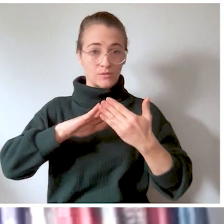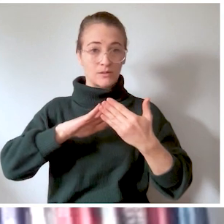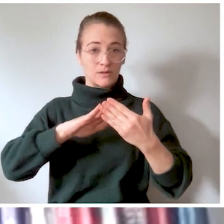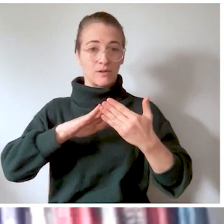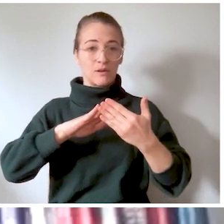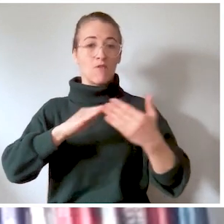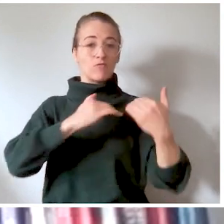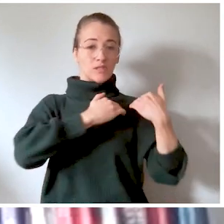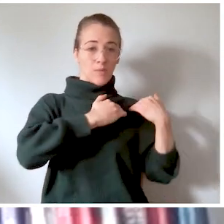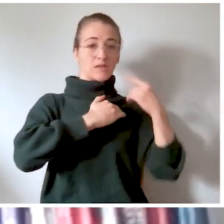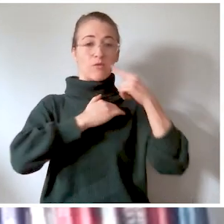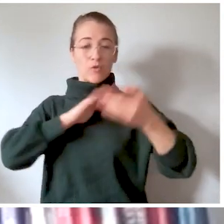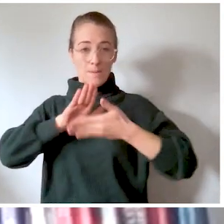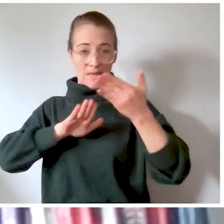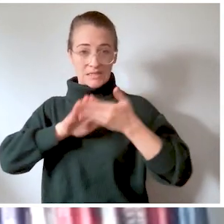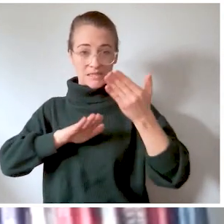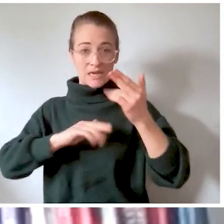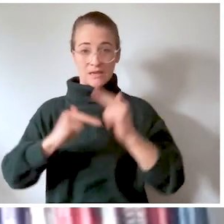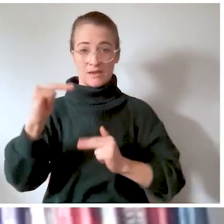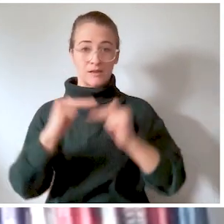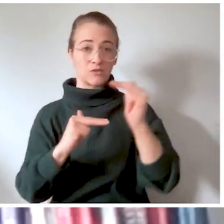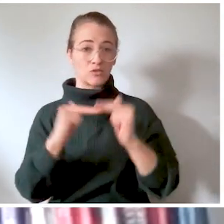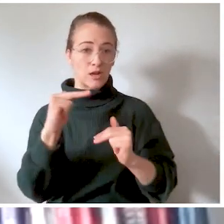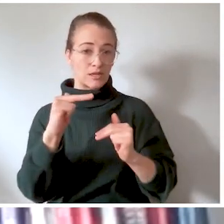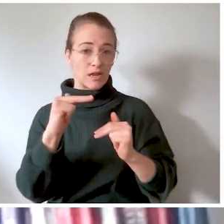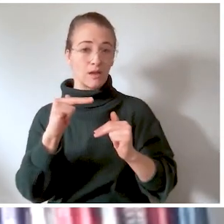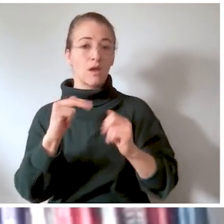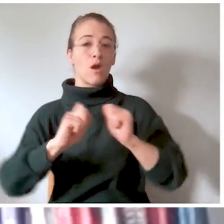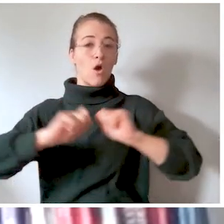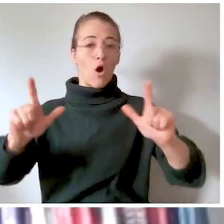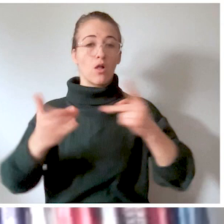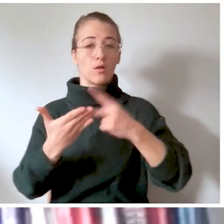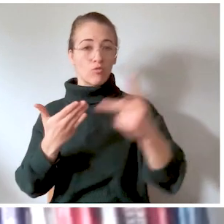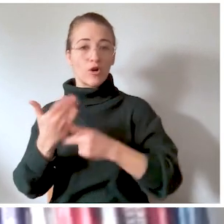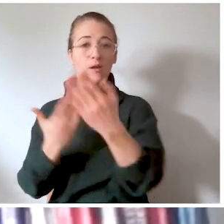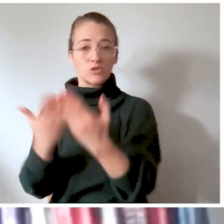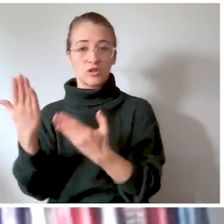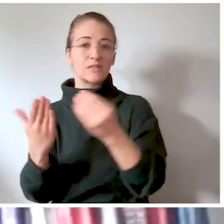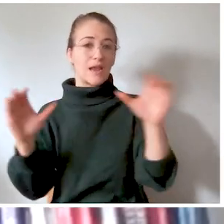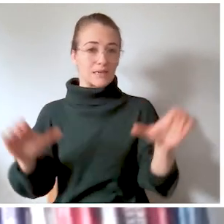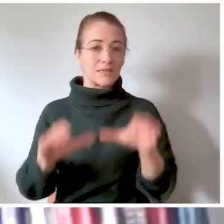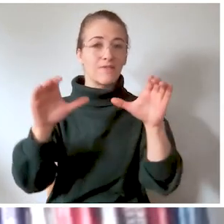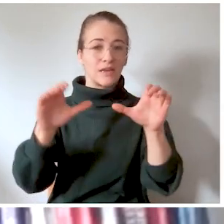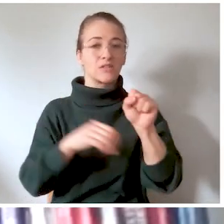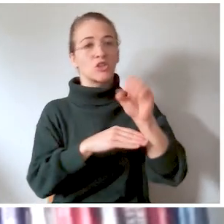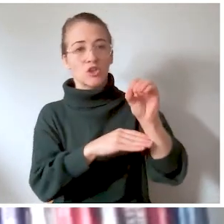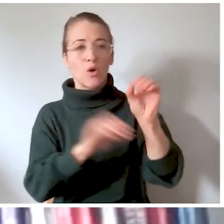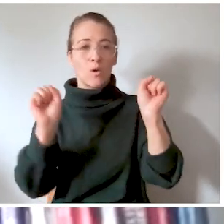are responsible for maintaining and constructing all program services and activities so that they are accessible to people with disabilities.